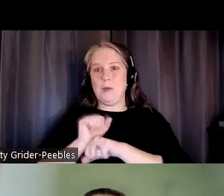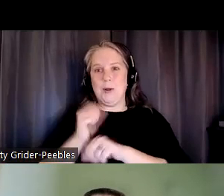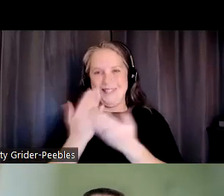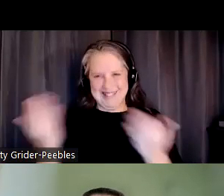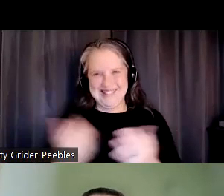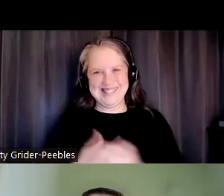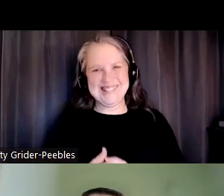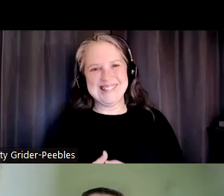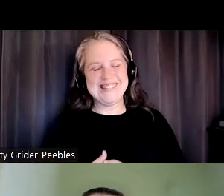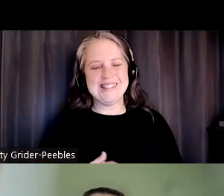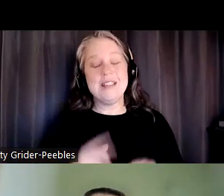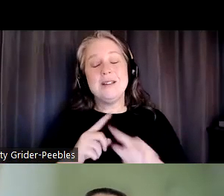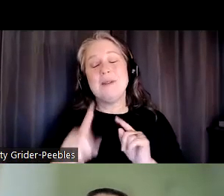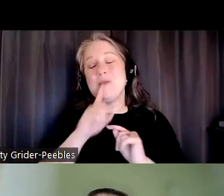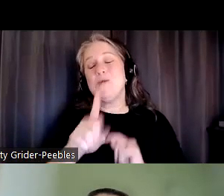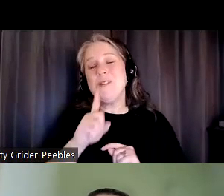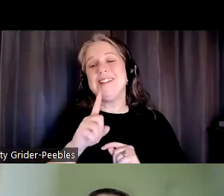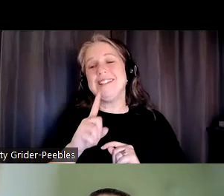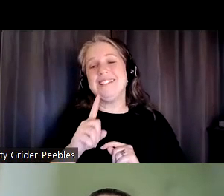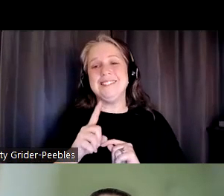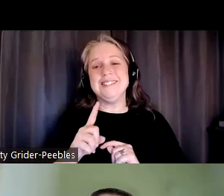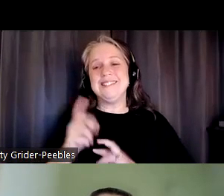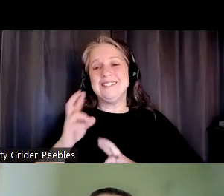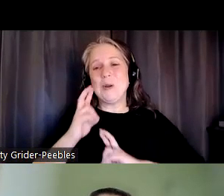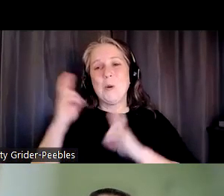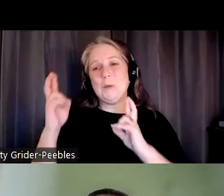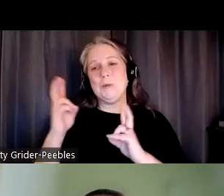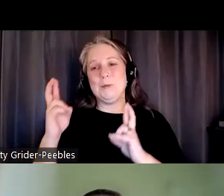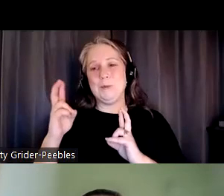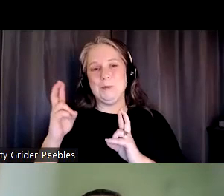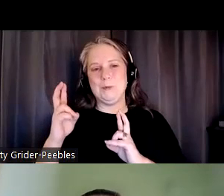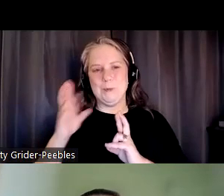not, but we hope you will help us to